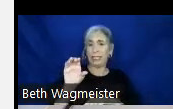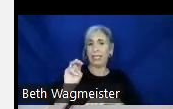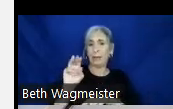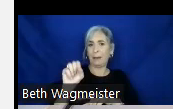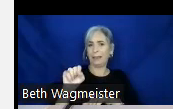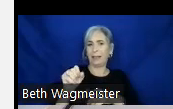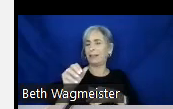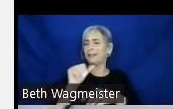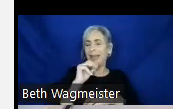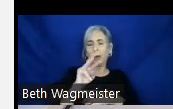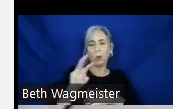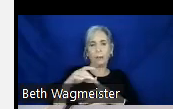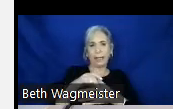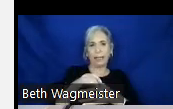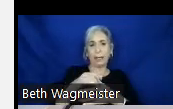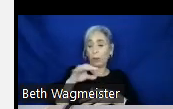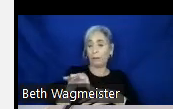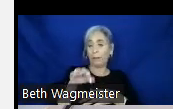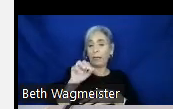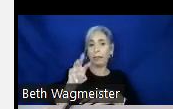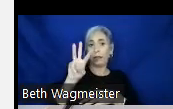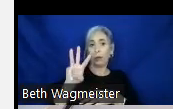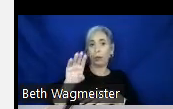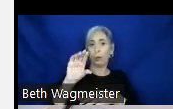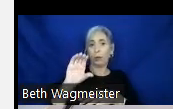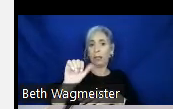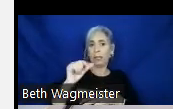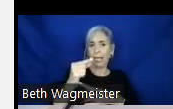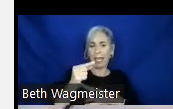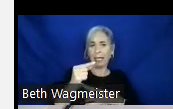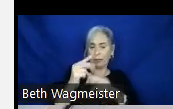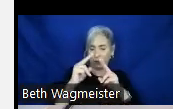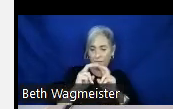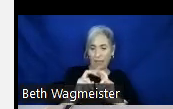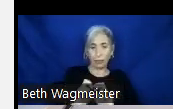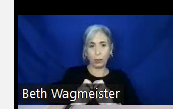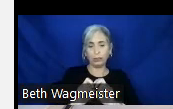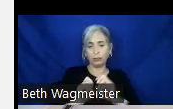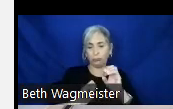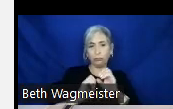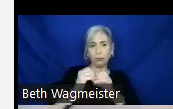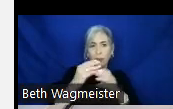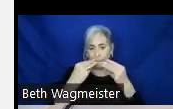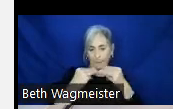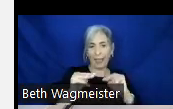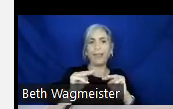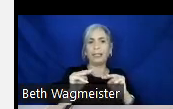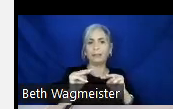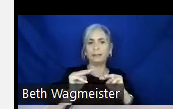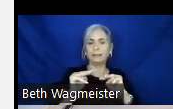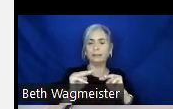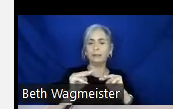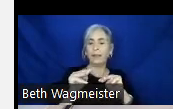Another reason we chose WCAG there is an evaluation method, the WCAG EM, that provides